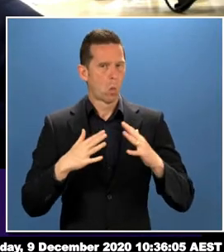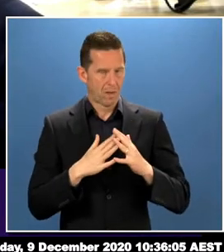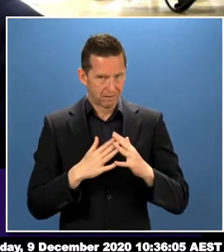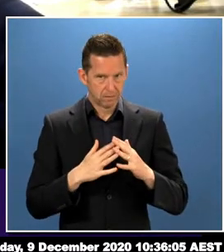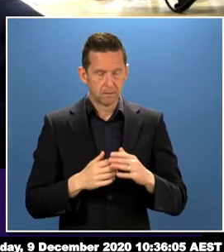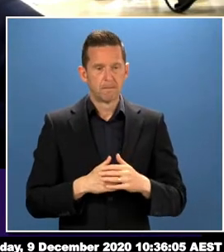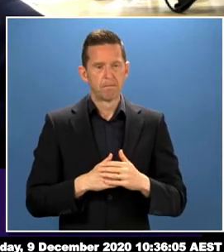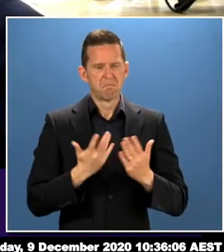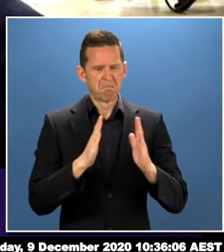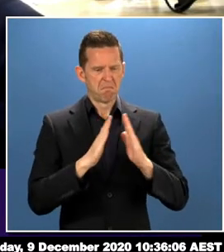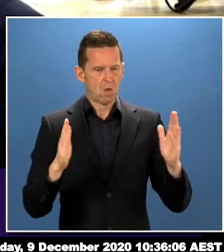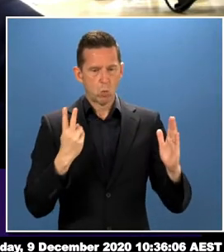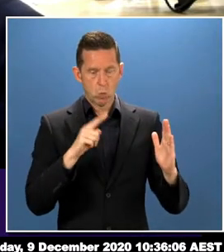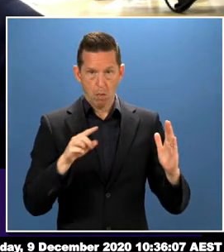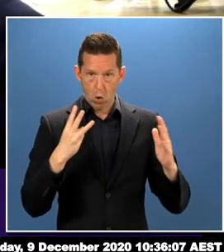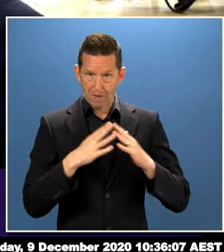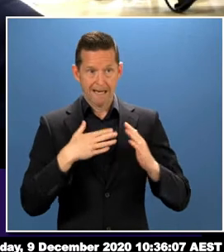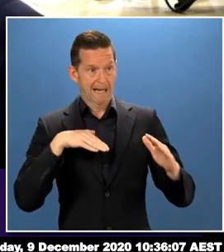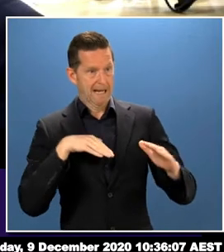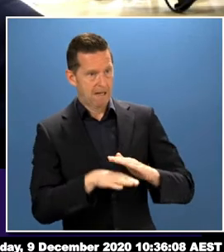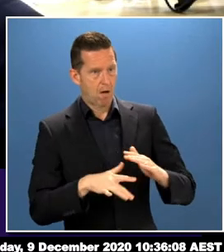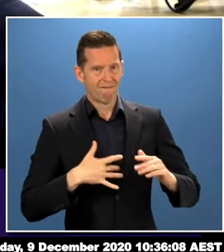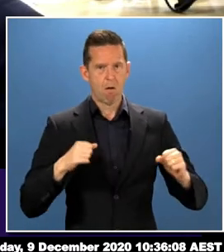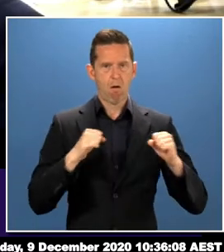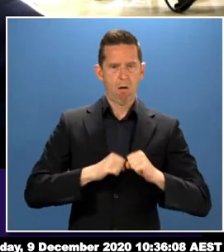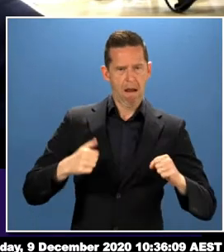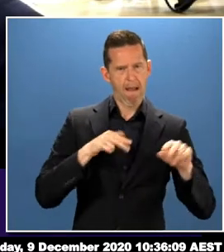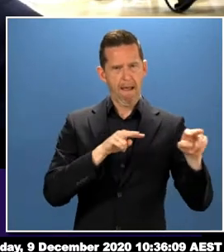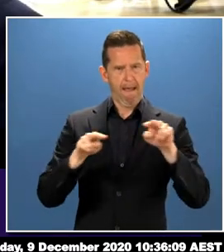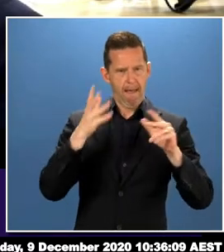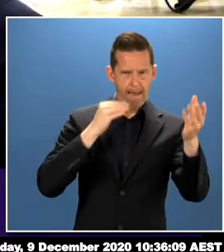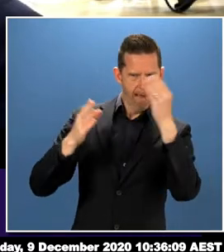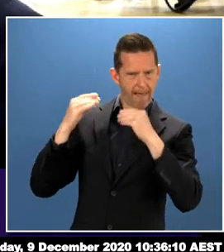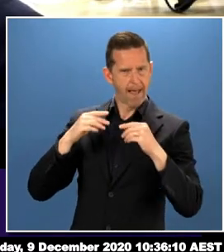However long it was, it enabled me to have a more practical interview